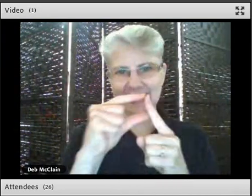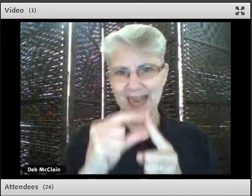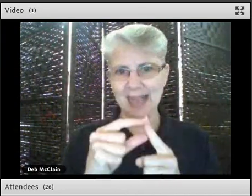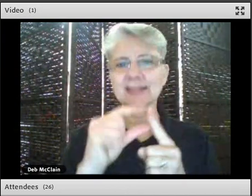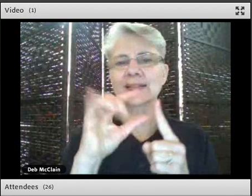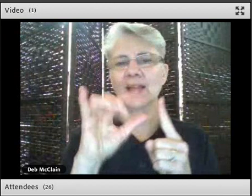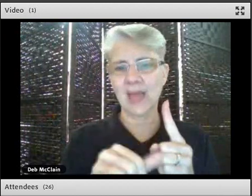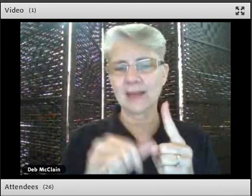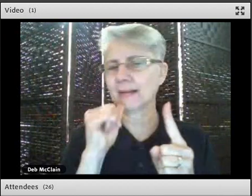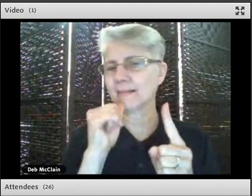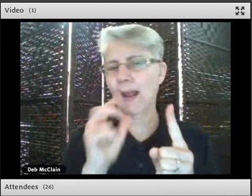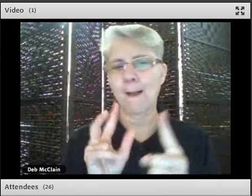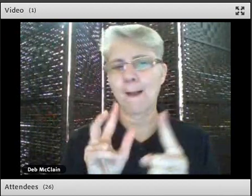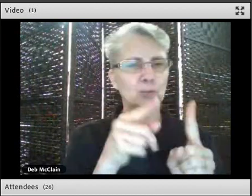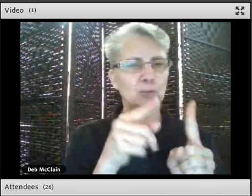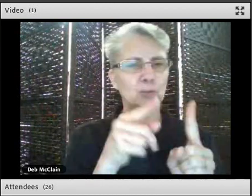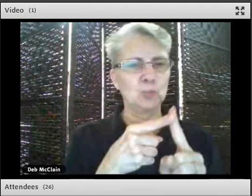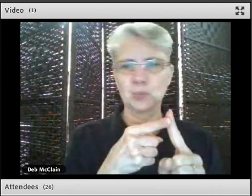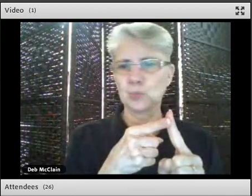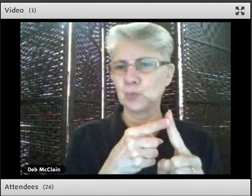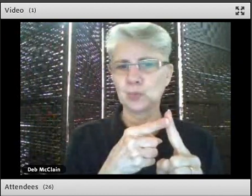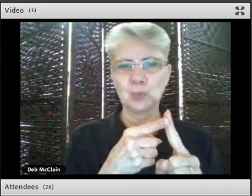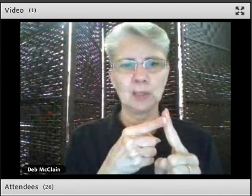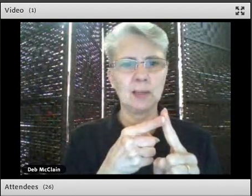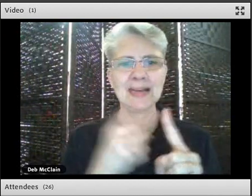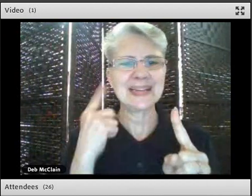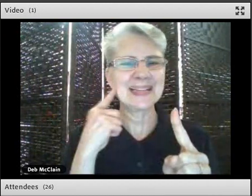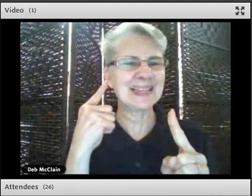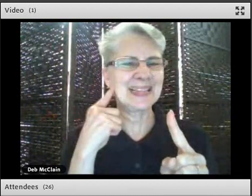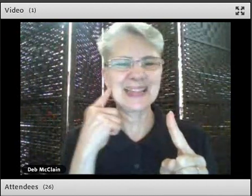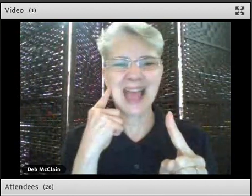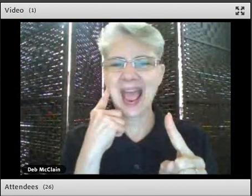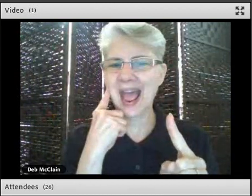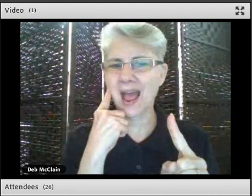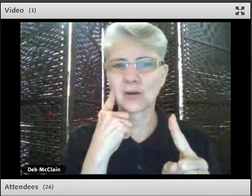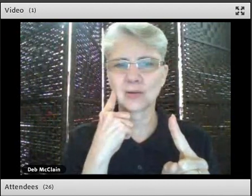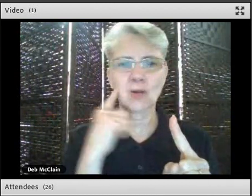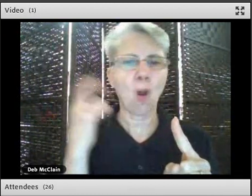the audio content that you are cataloging. So the date you are really interested in